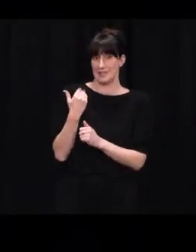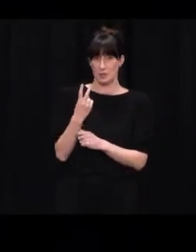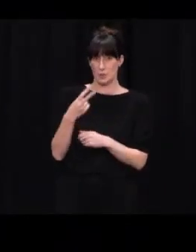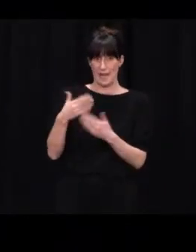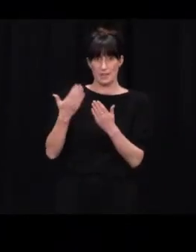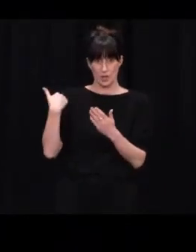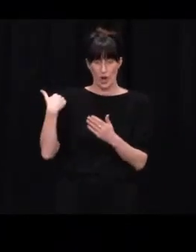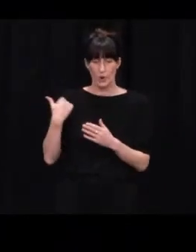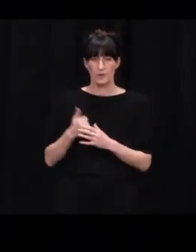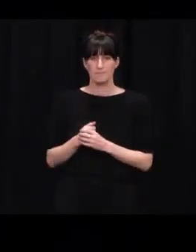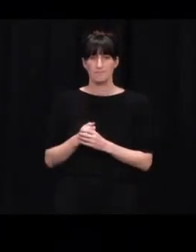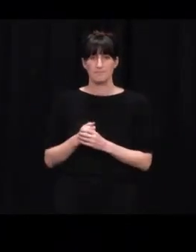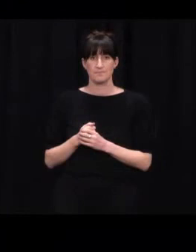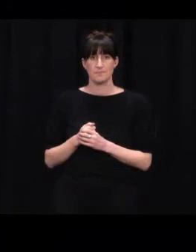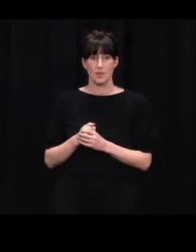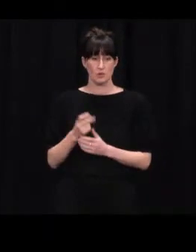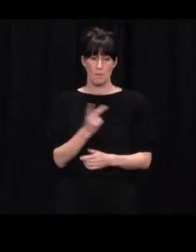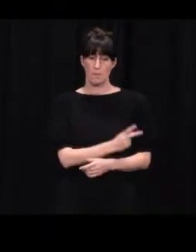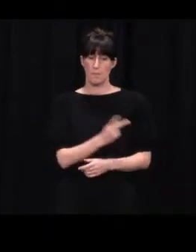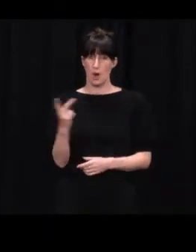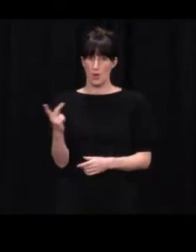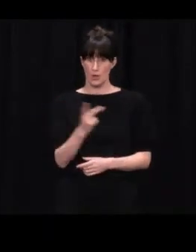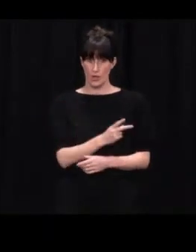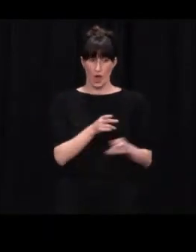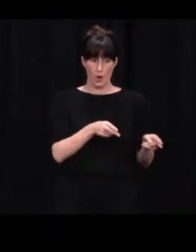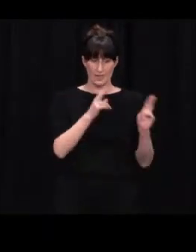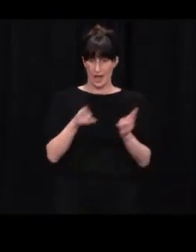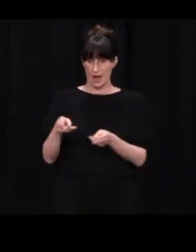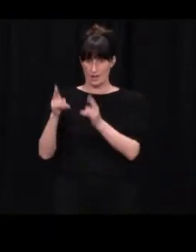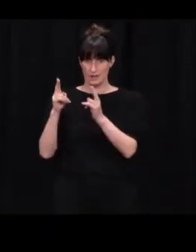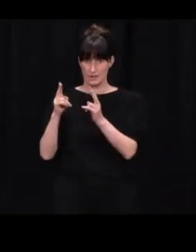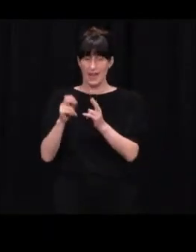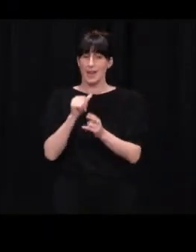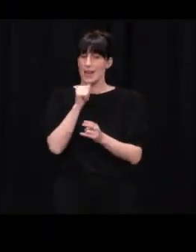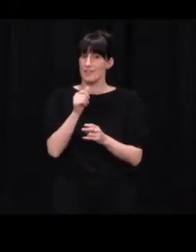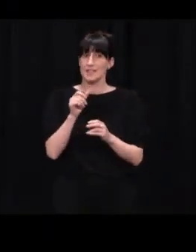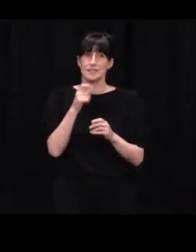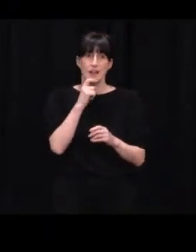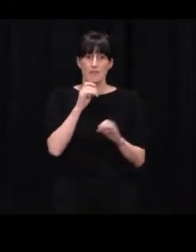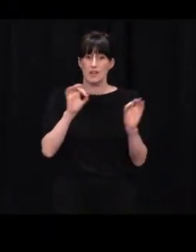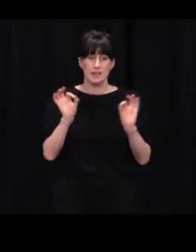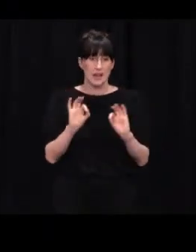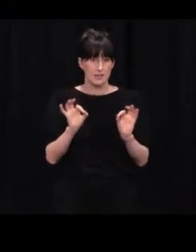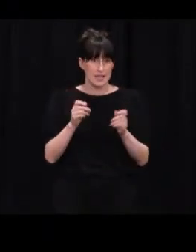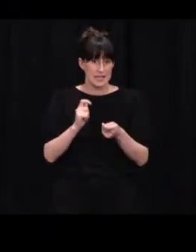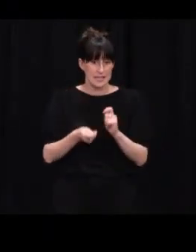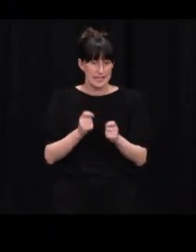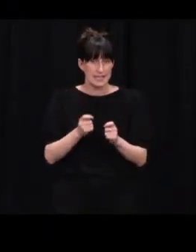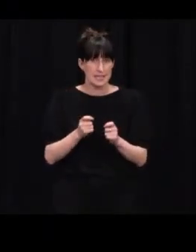two are overdue test, but agai, by less than 48 hours as of